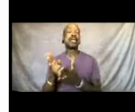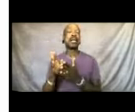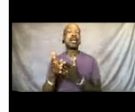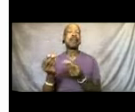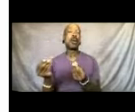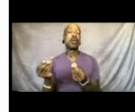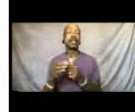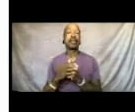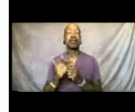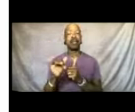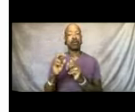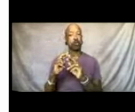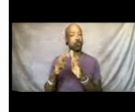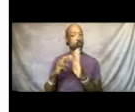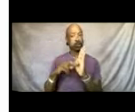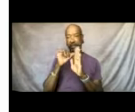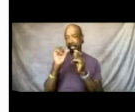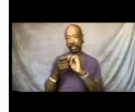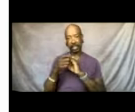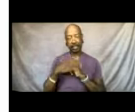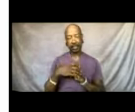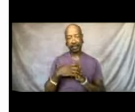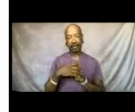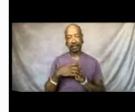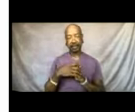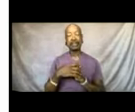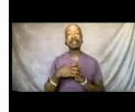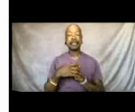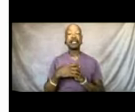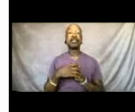state may make a claim of recovery against their estate.